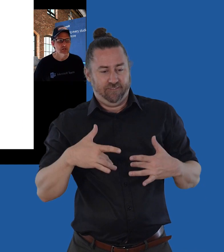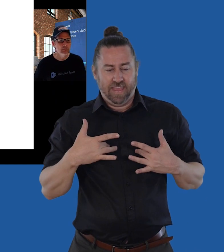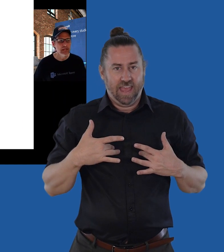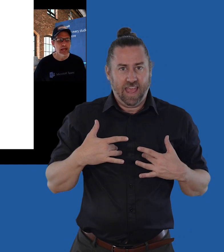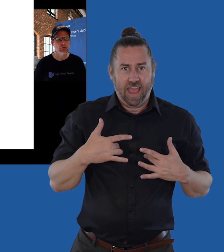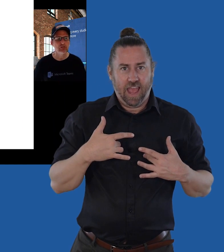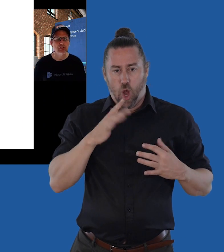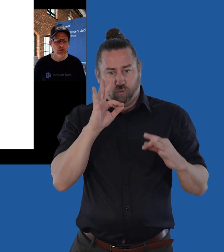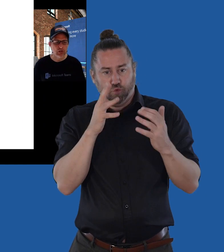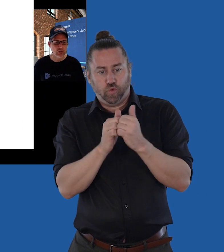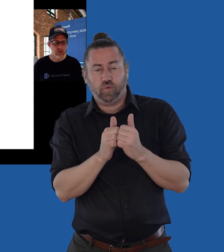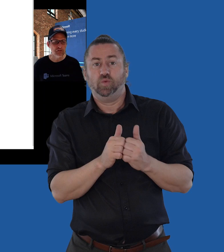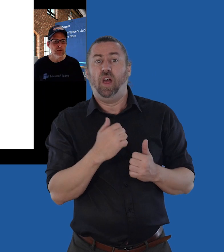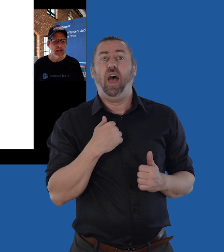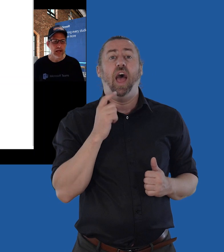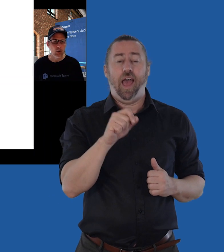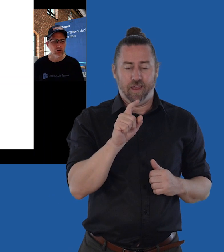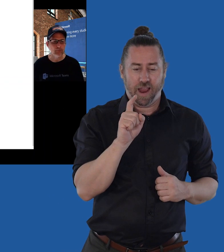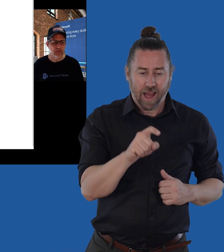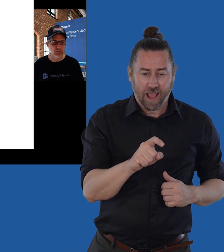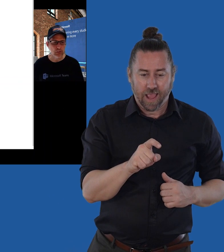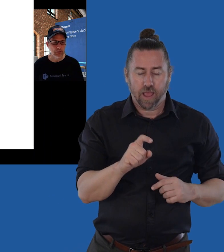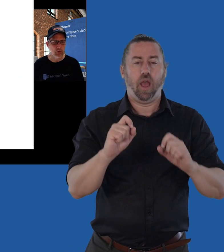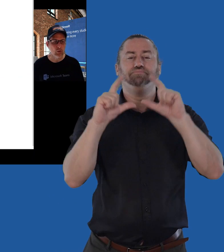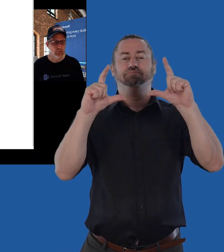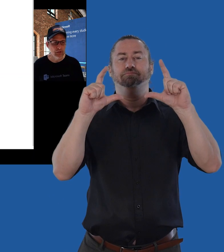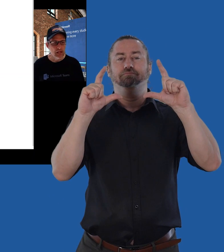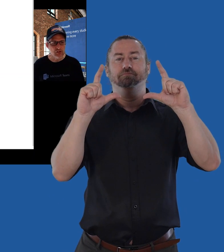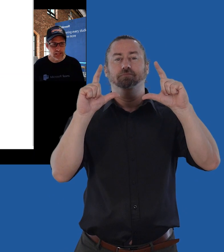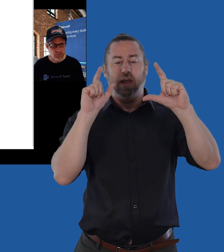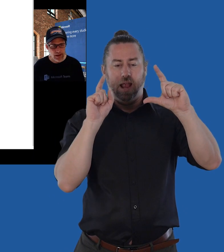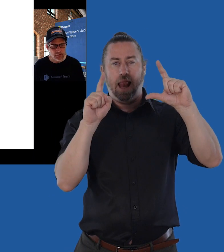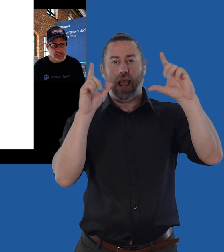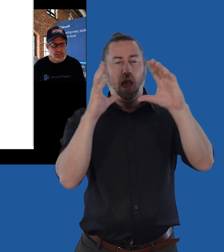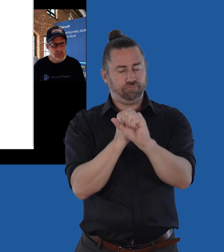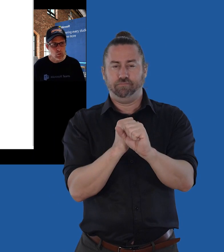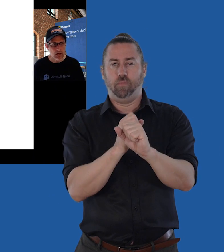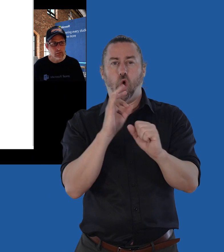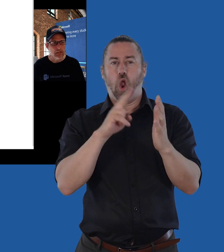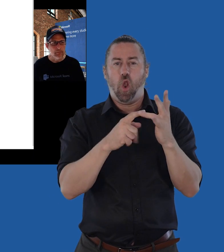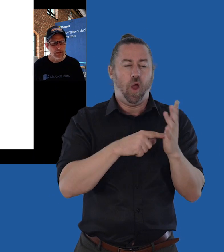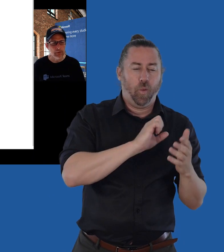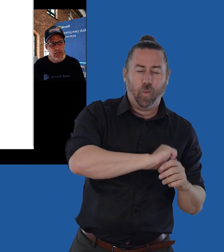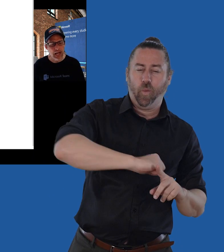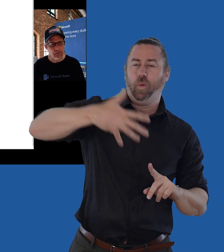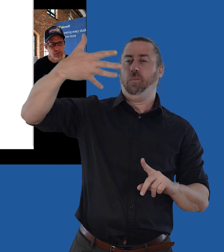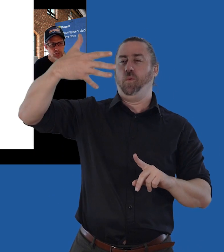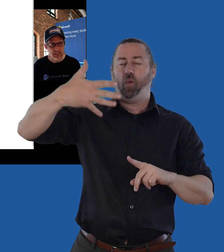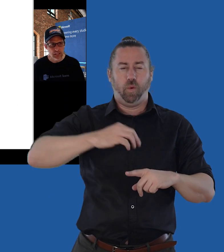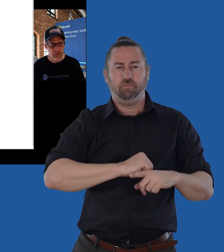so being able to turn those off, and on, is really important. The transparencies as well may be a little bit hard for you to see,